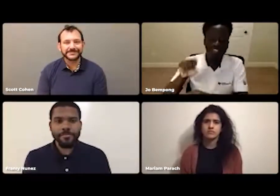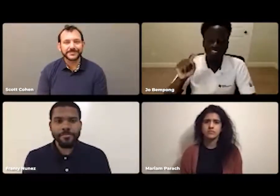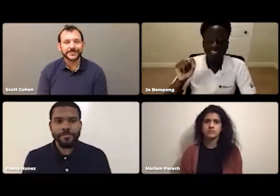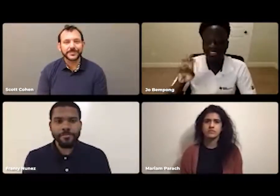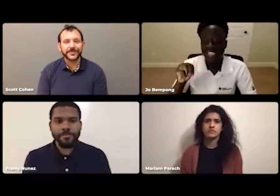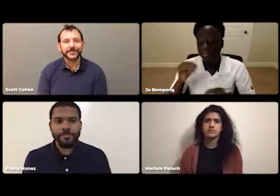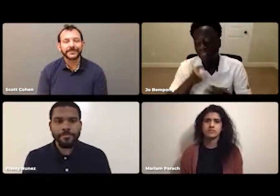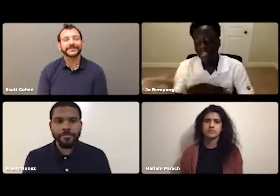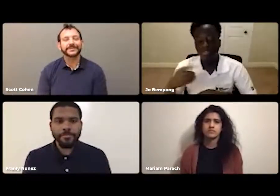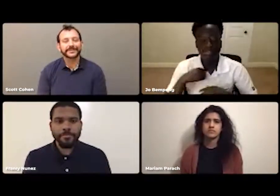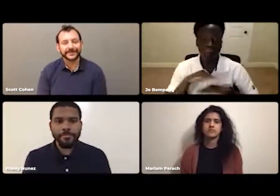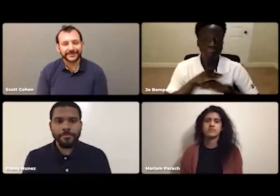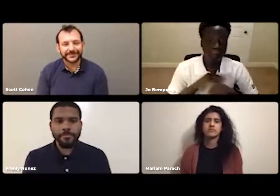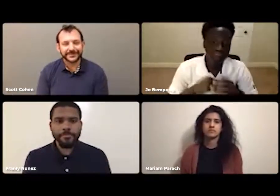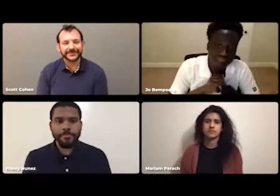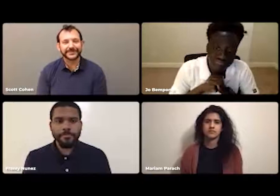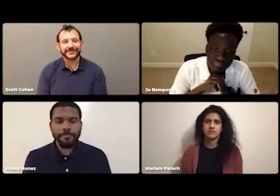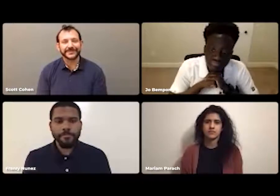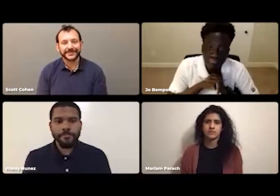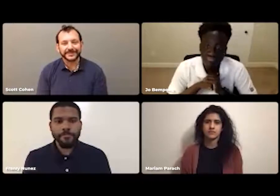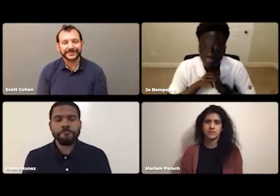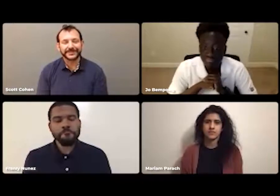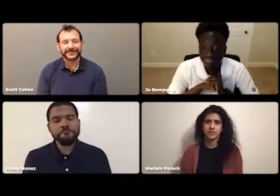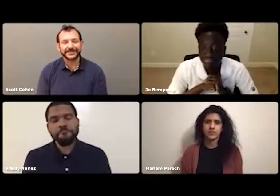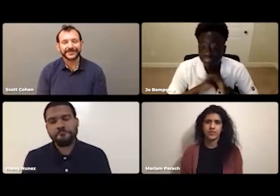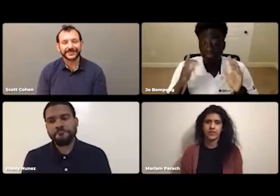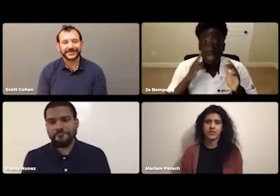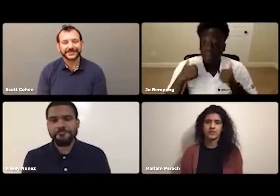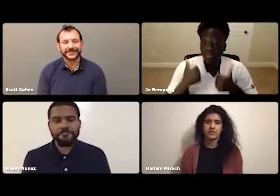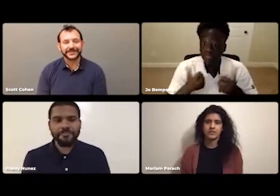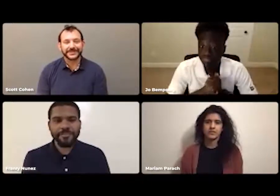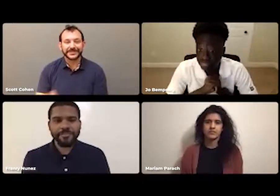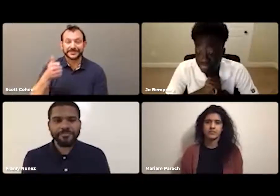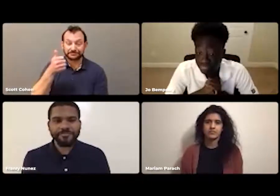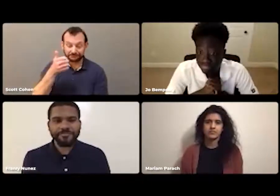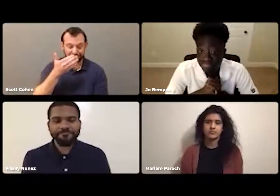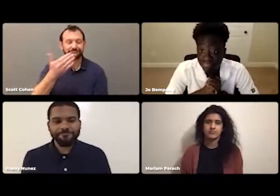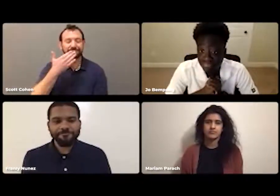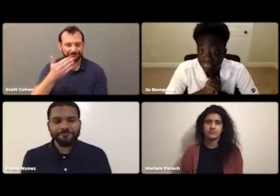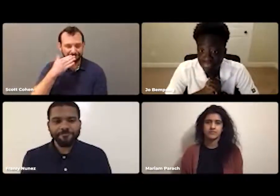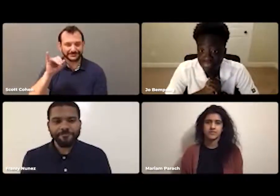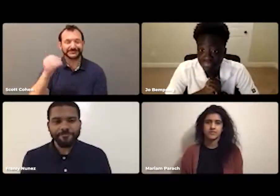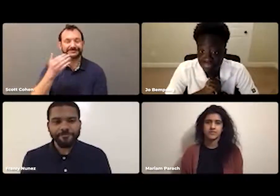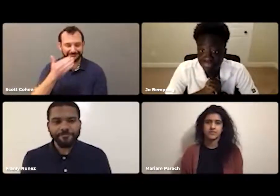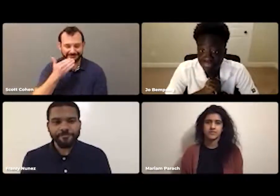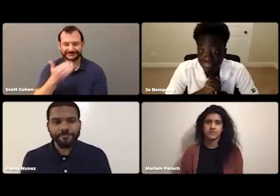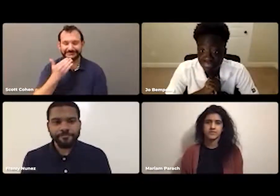I wanted to be an artist, but I dove right in when I learned about the STEM field.